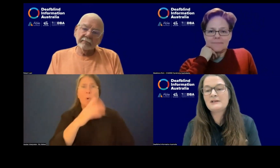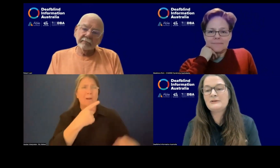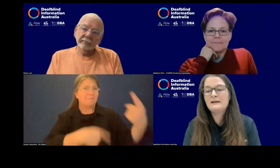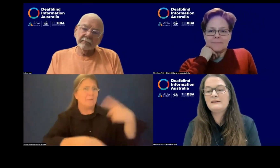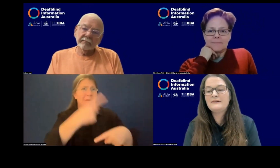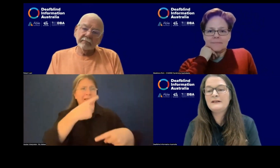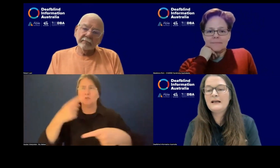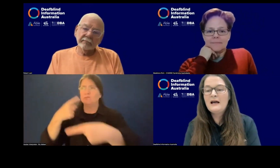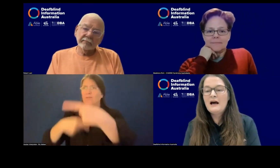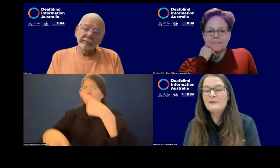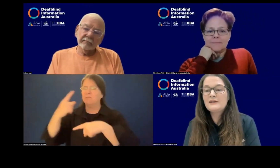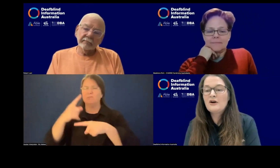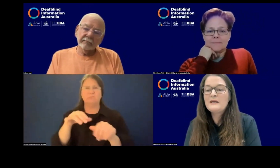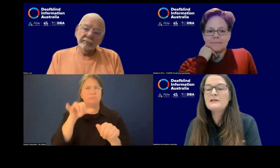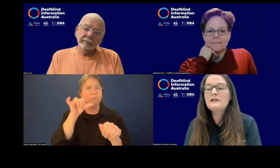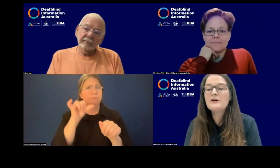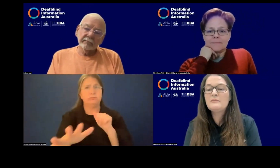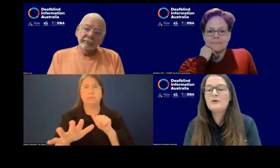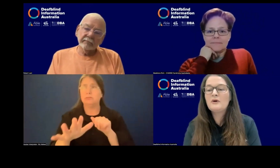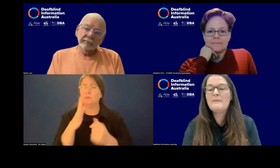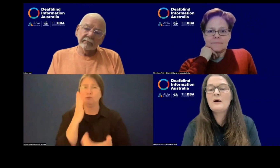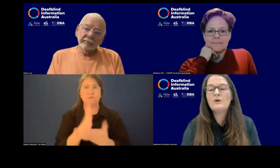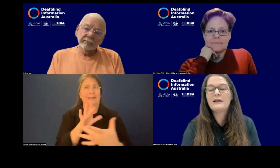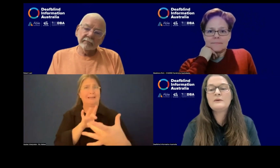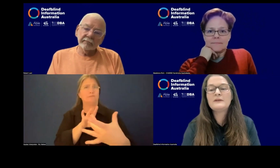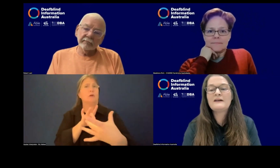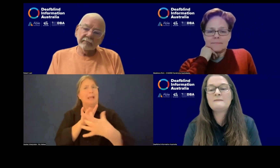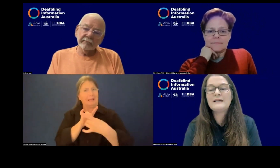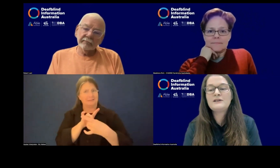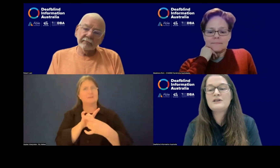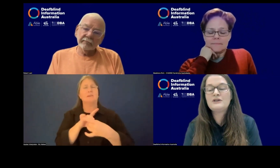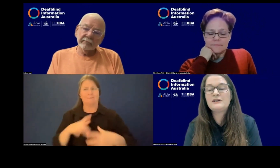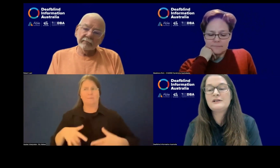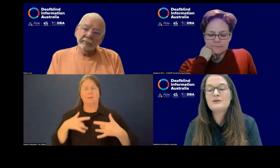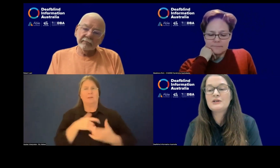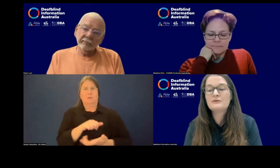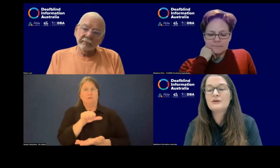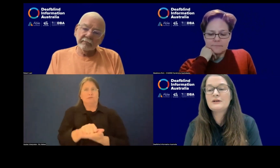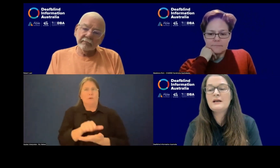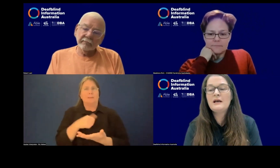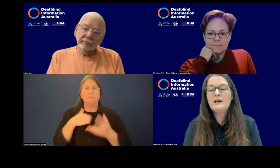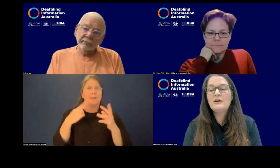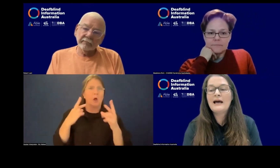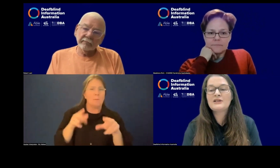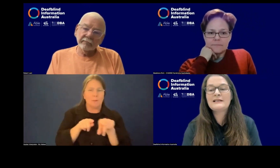And so relevant. I was hoping to learn more about working with deafblind students or children who actually